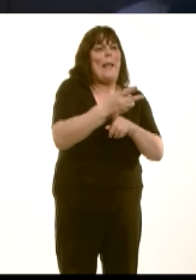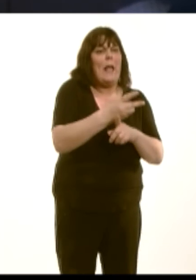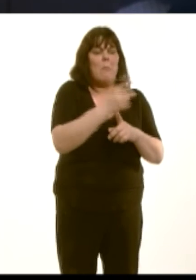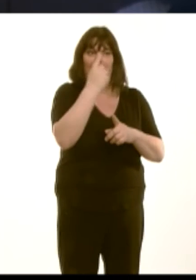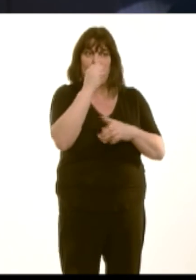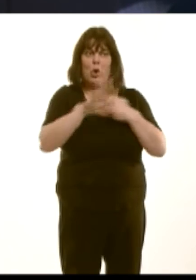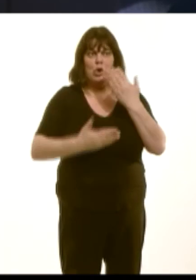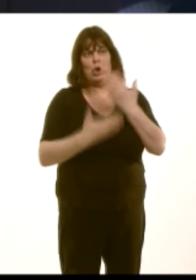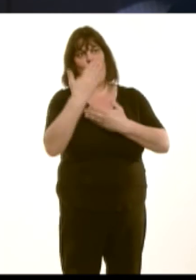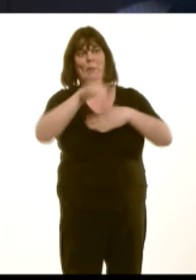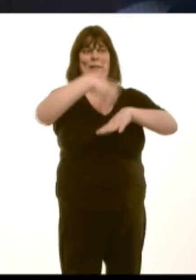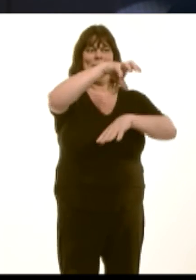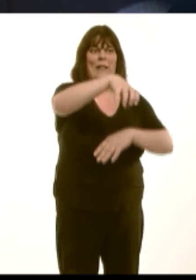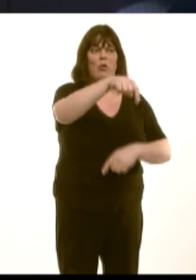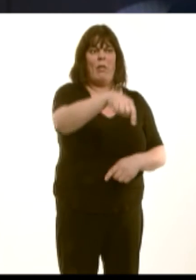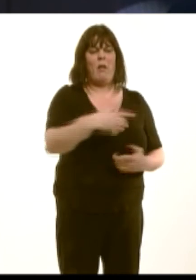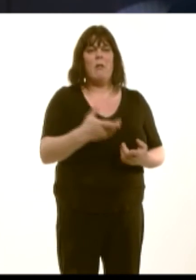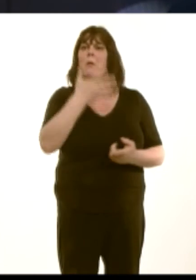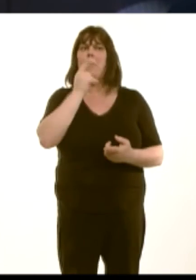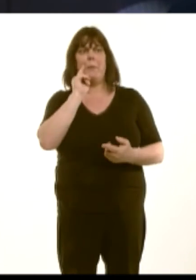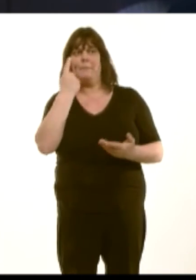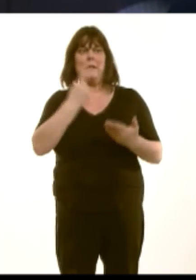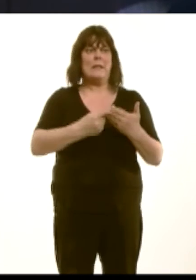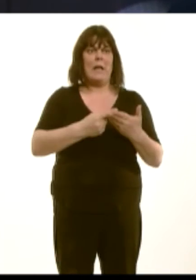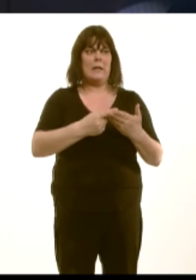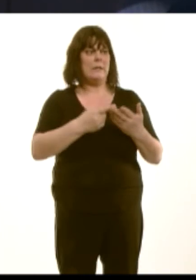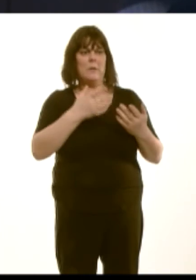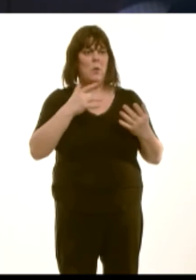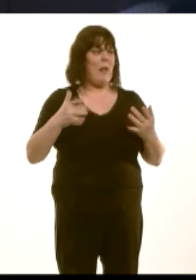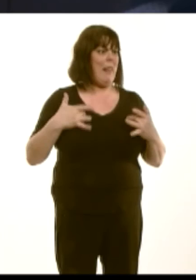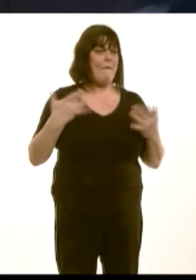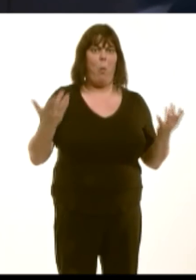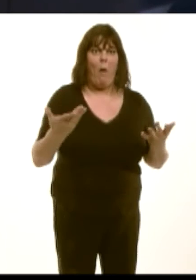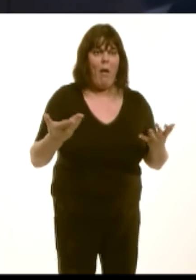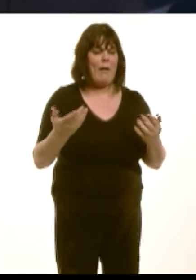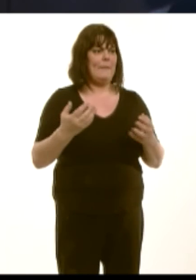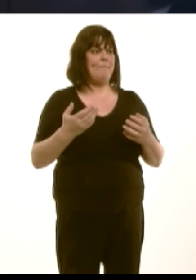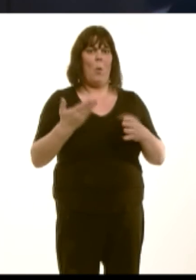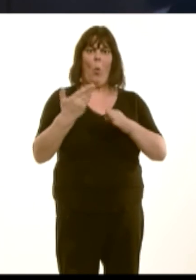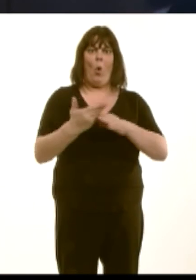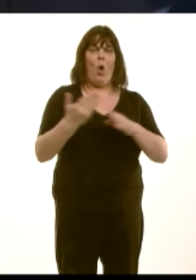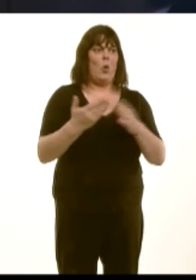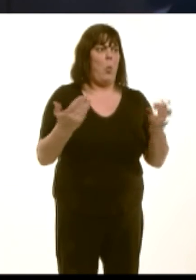But, given that people are making decisions on where they are going to base their families, where theyíre going to base their businesses in the future on the basis of the transport